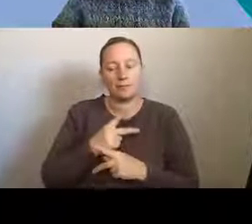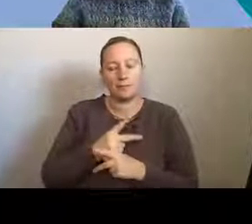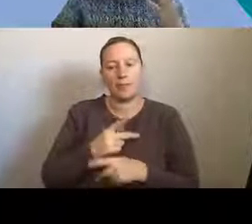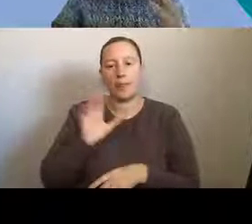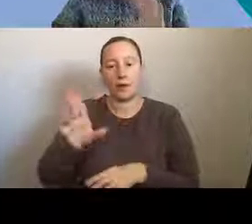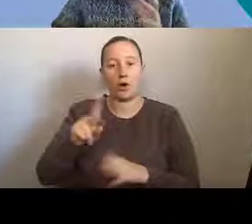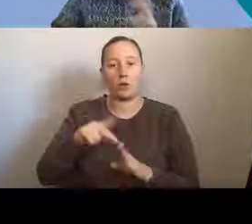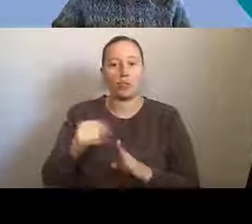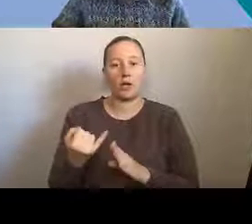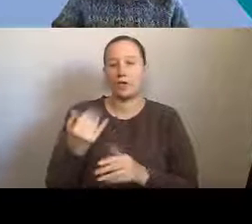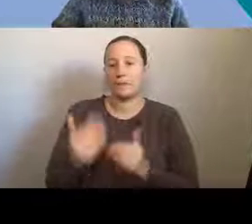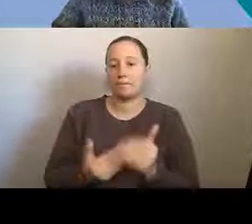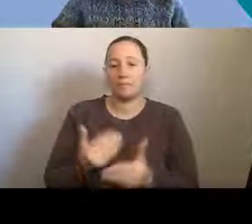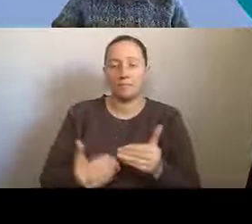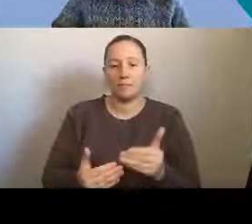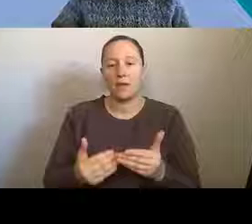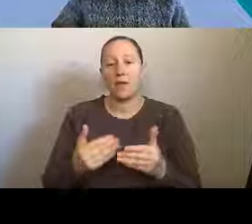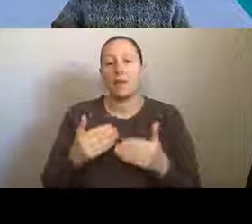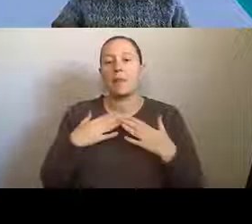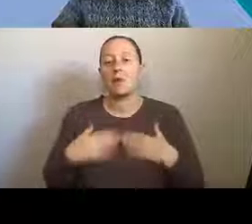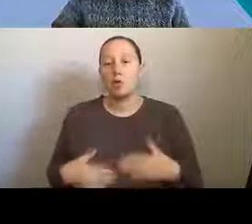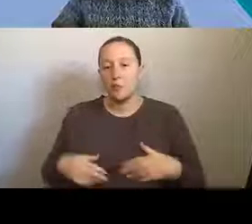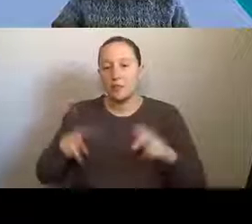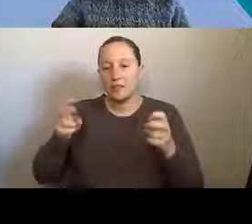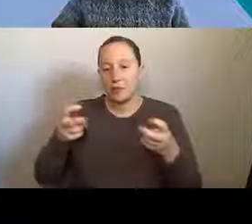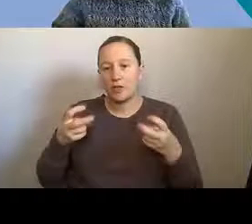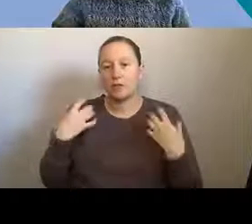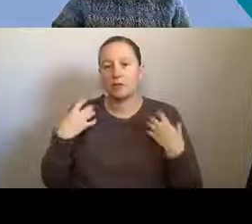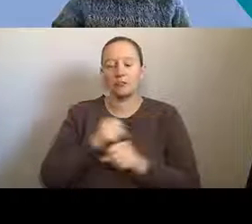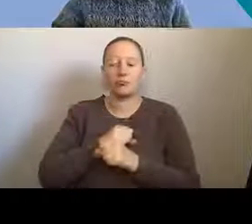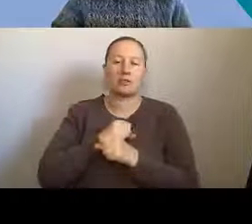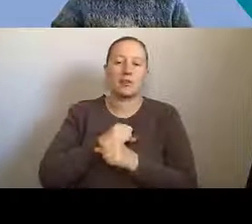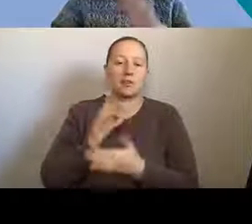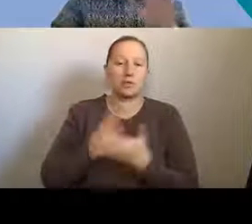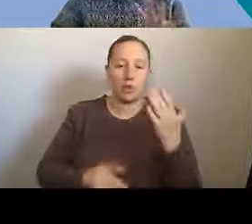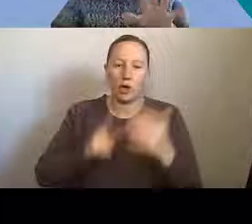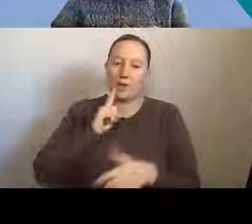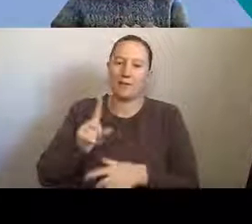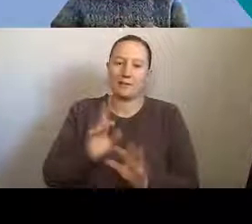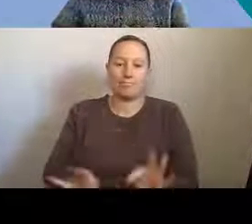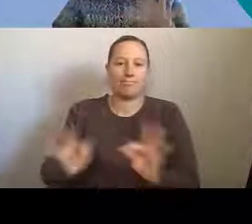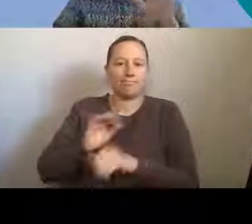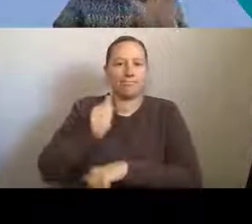and the human subjects protections part in place. Now once that's done, so again,